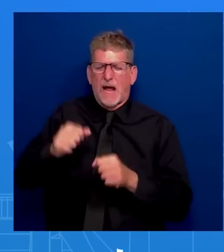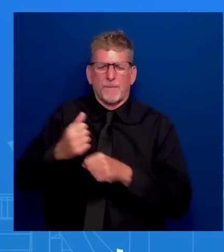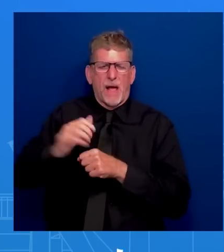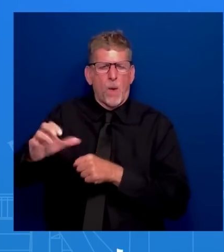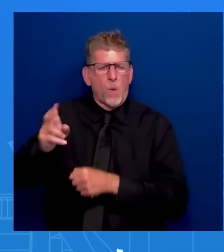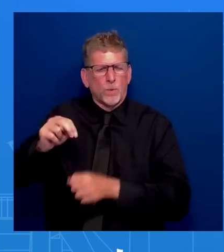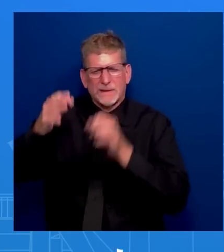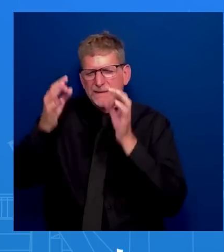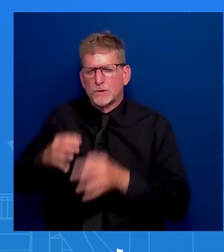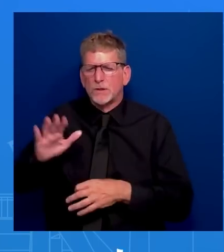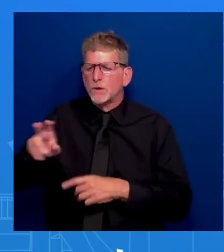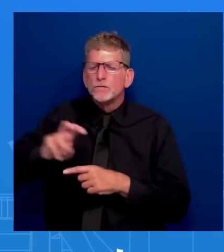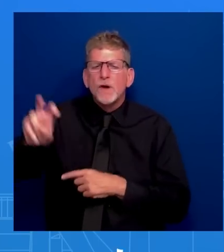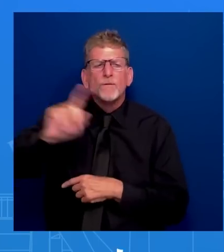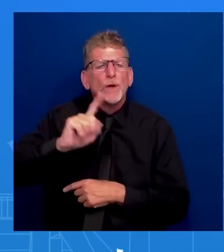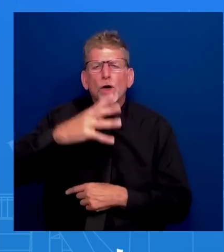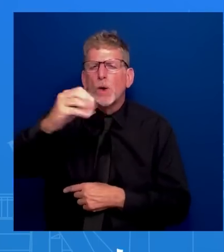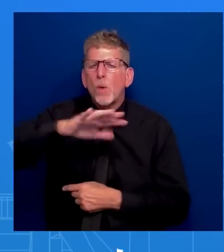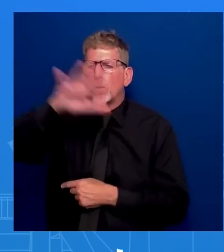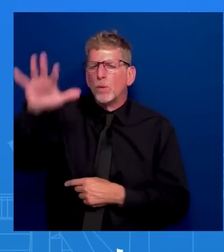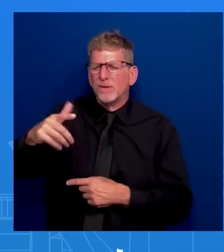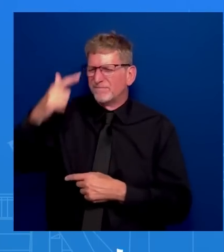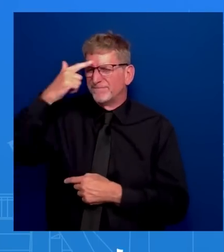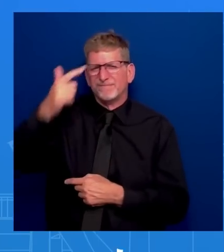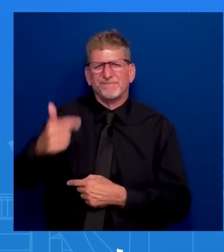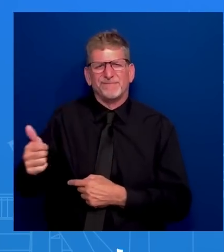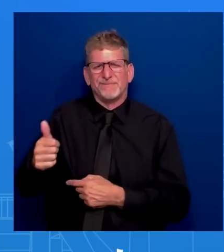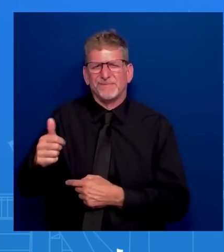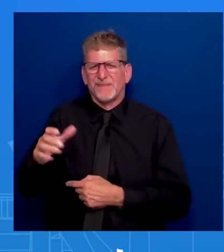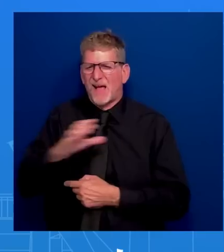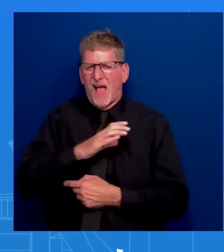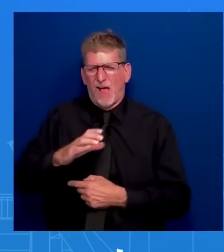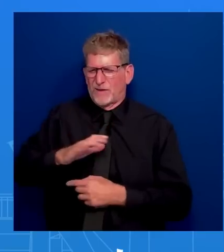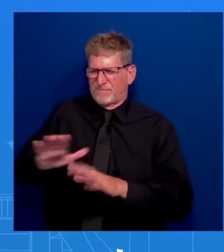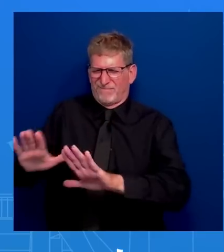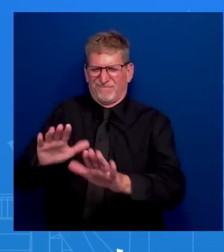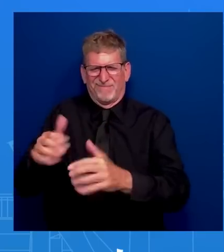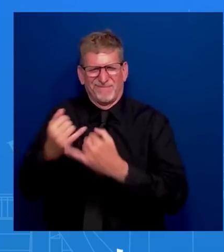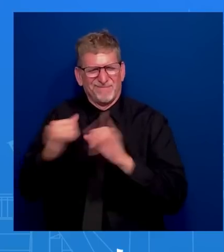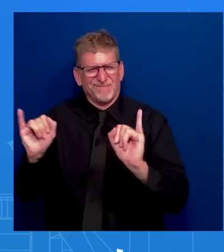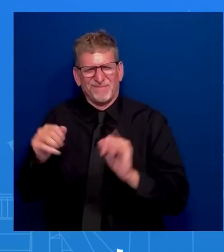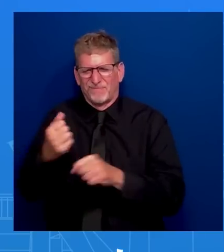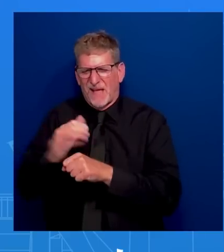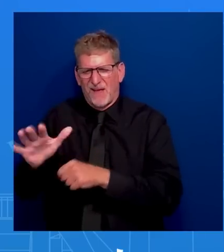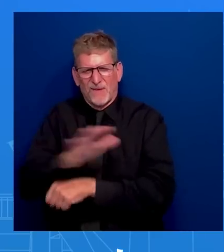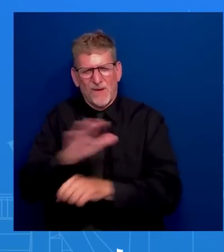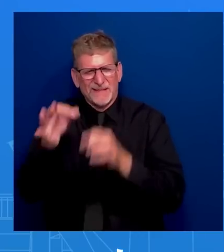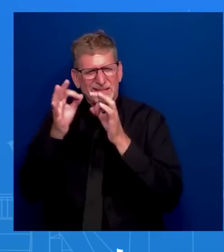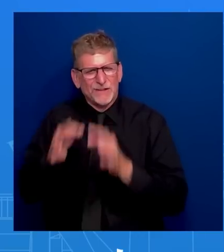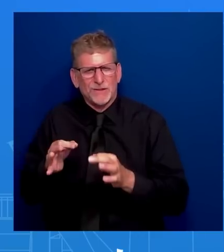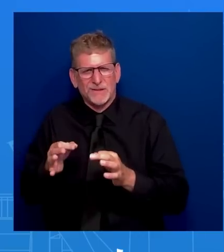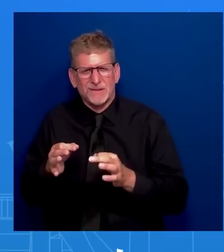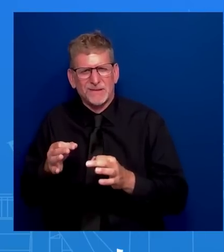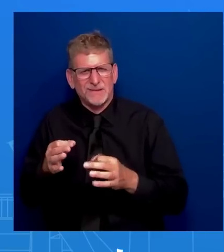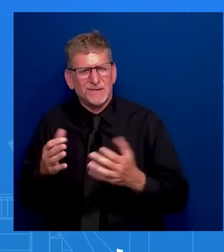to make that decision on where they will travel. What we provide -- we provide a briefing on